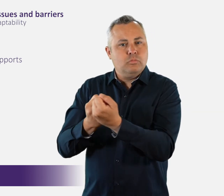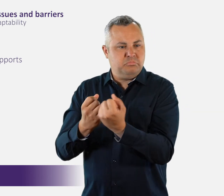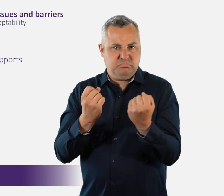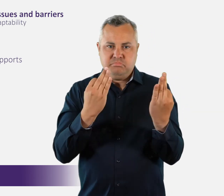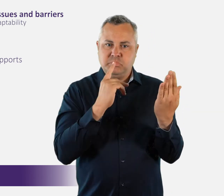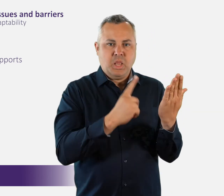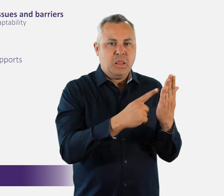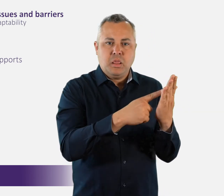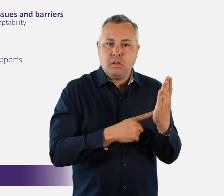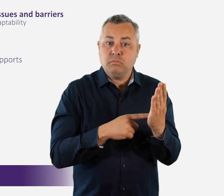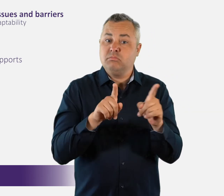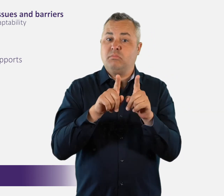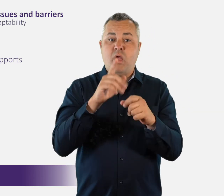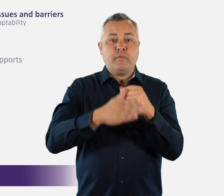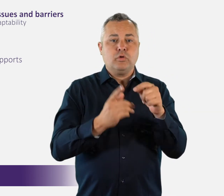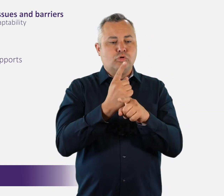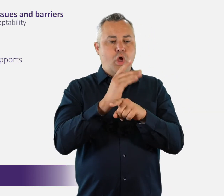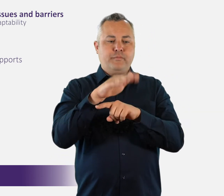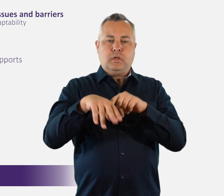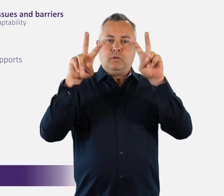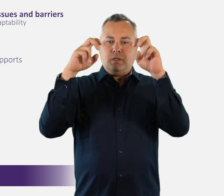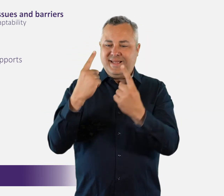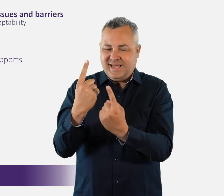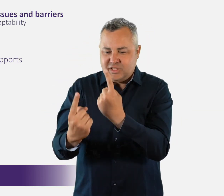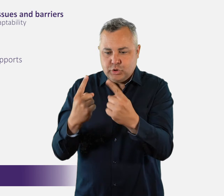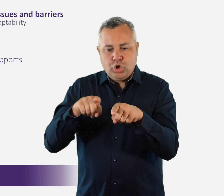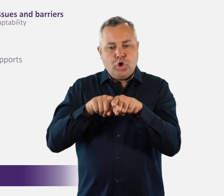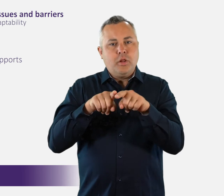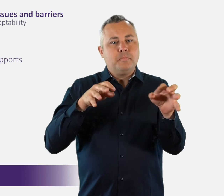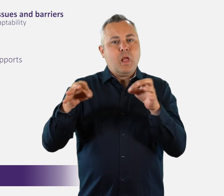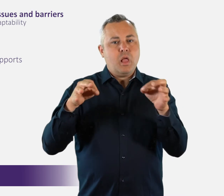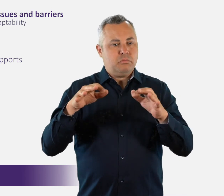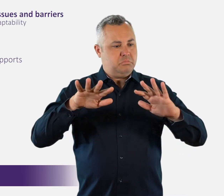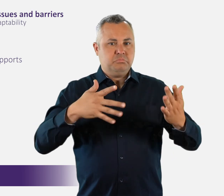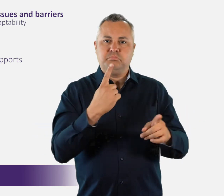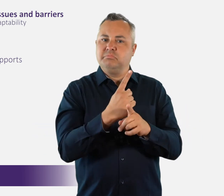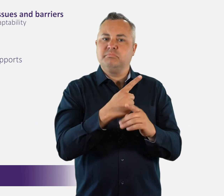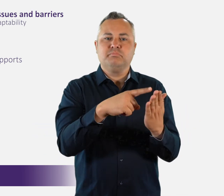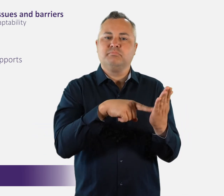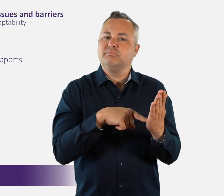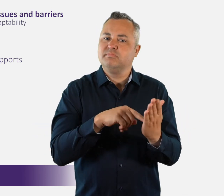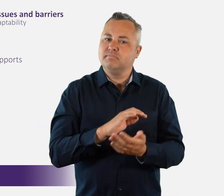They also do not address individualised or personalised learning plans.